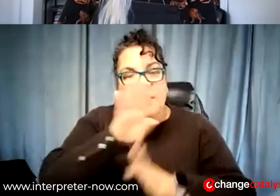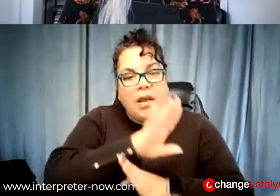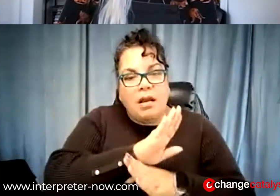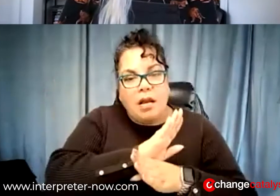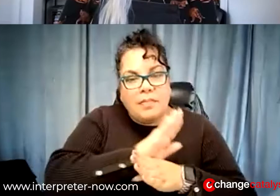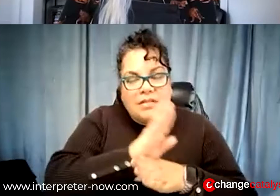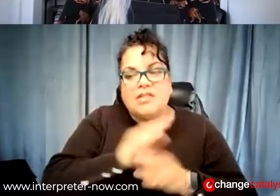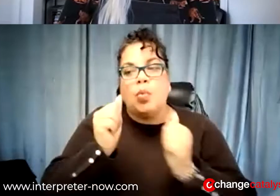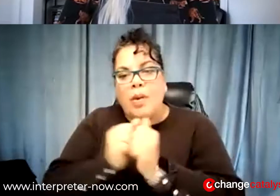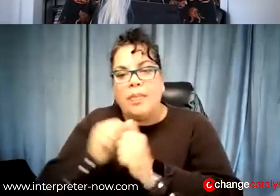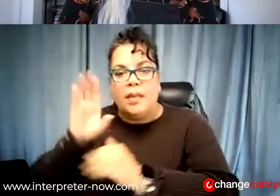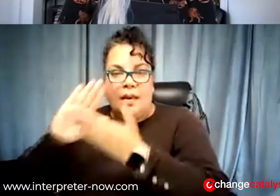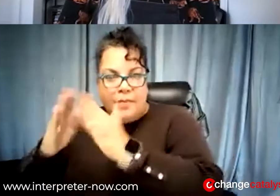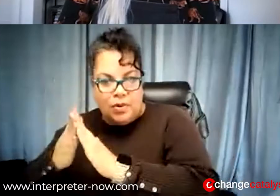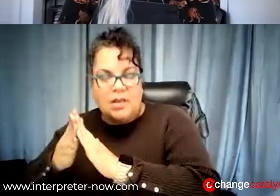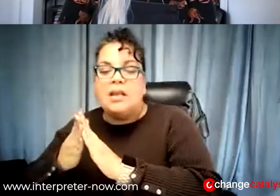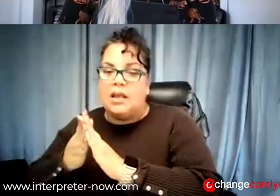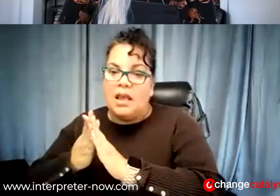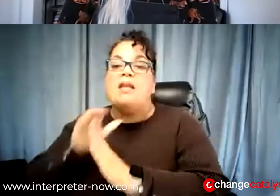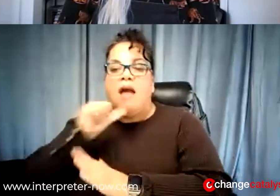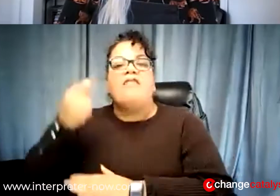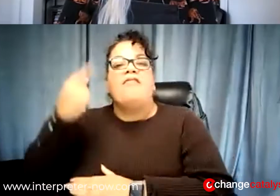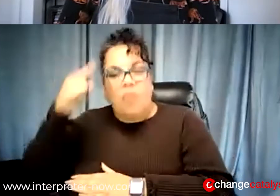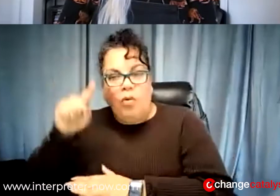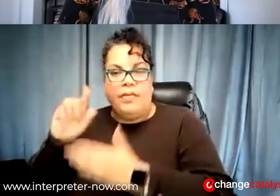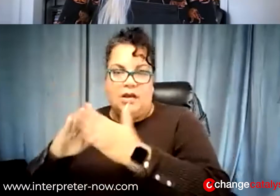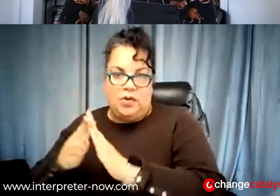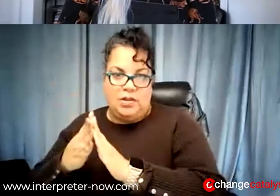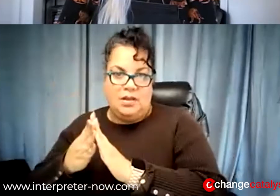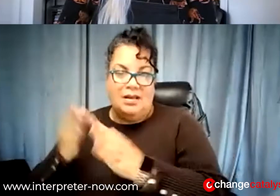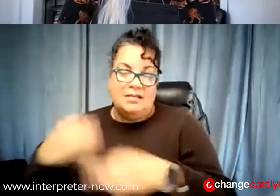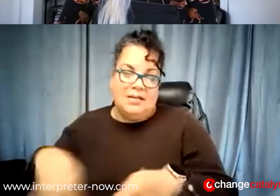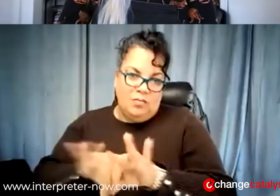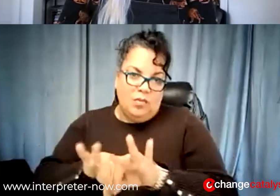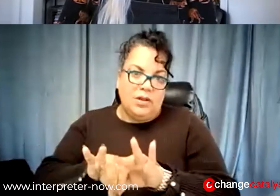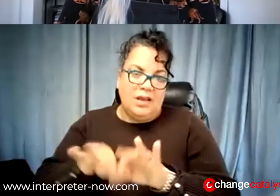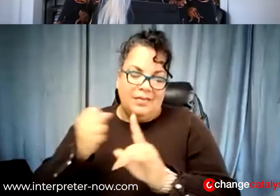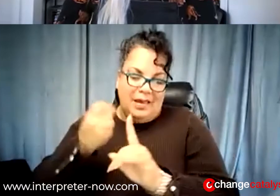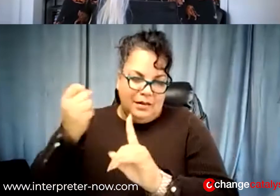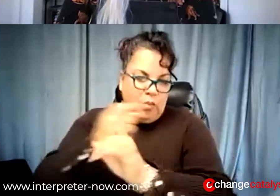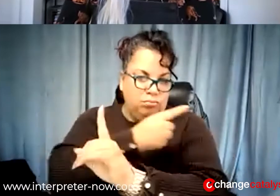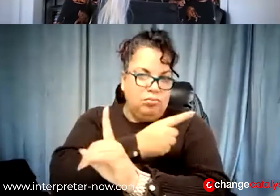I think that that's a really big differentiator. I won't go up totally on a tangent, but I think when you look at a lot of what's happening